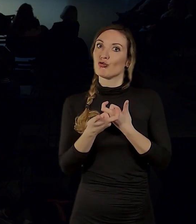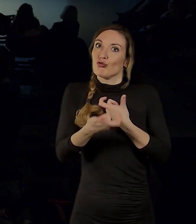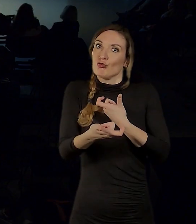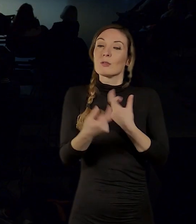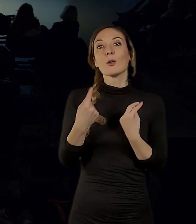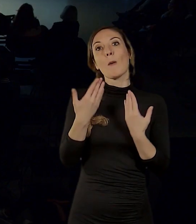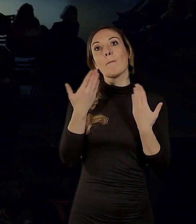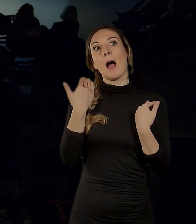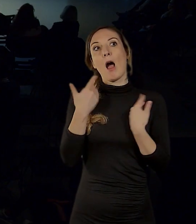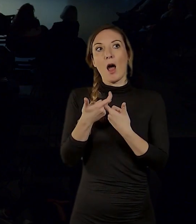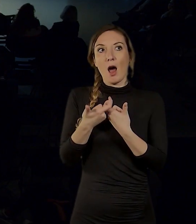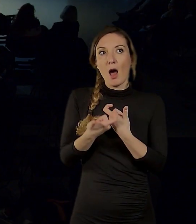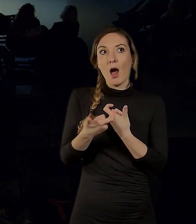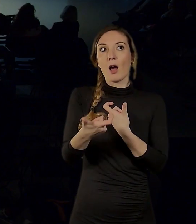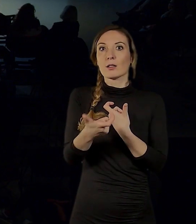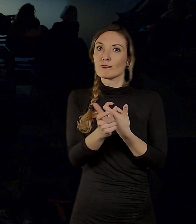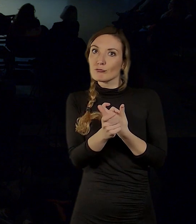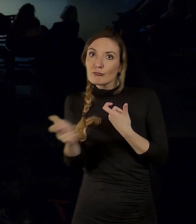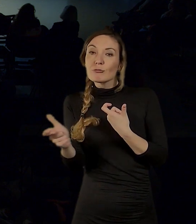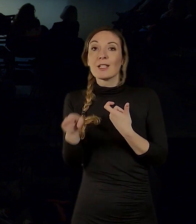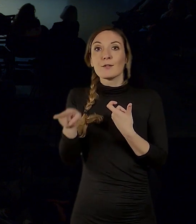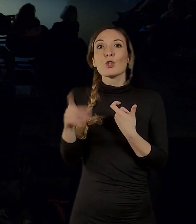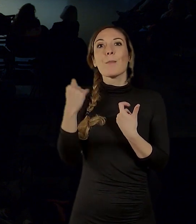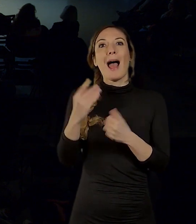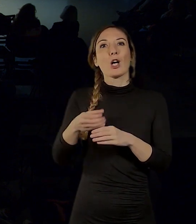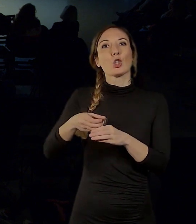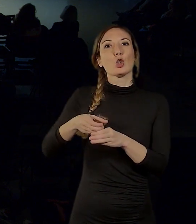cultural multifunctional center will be created there, which will be operated by the city district,